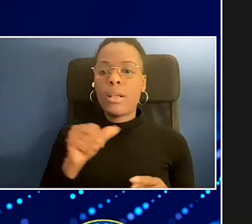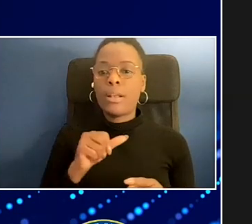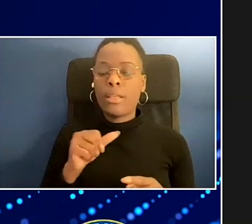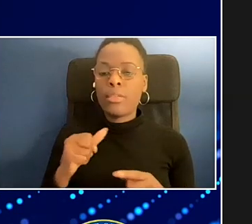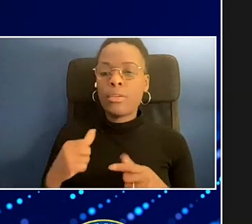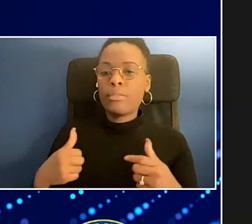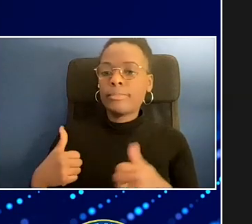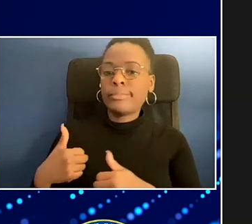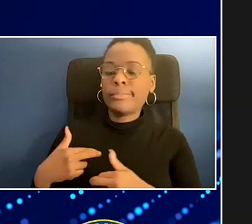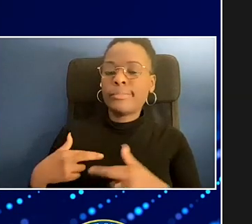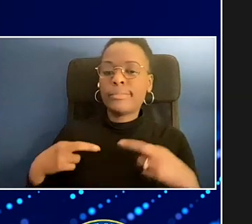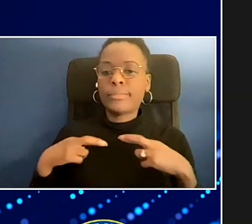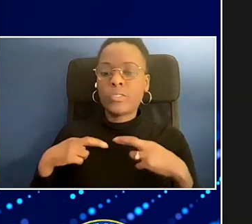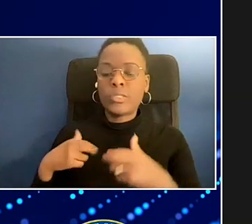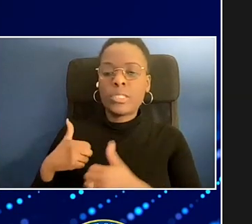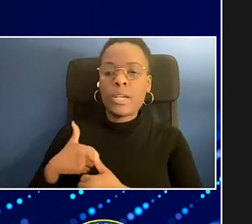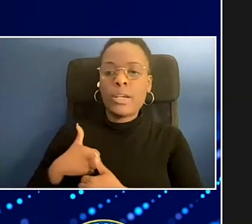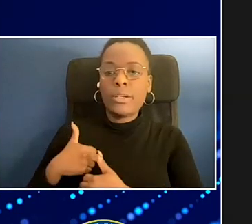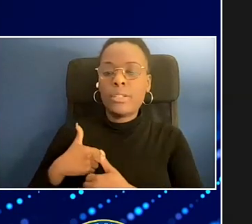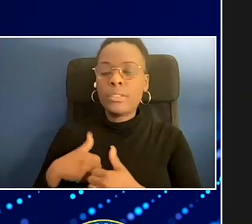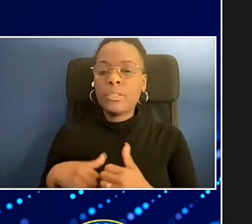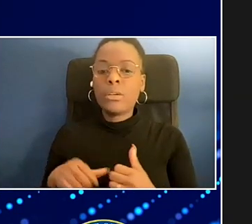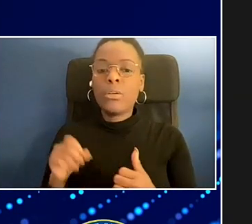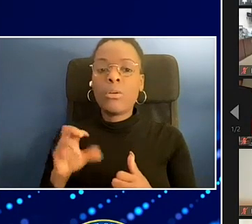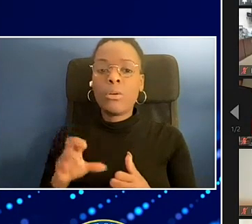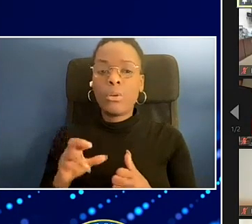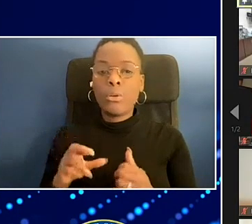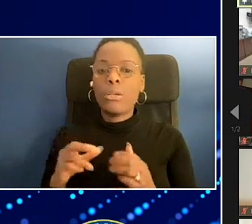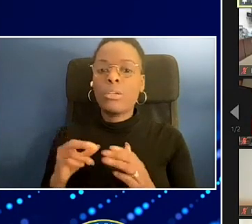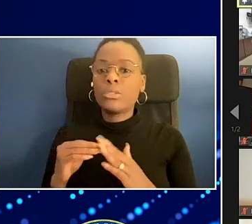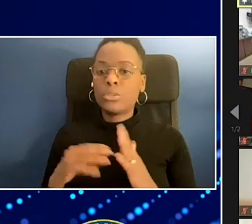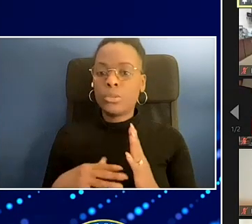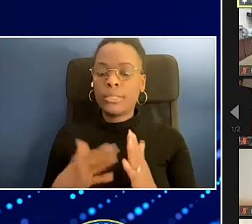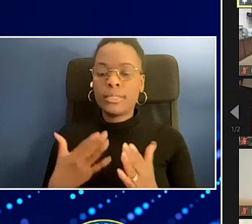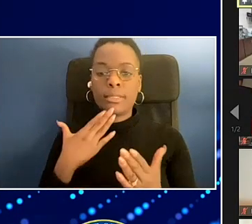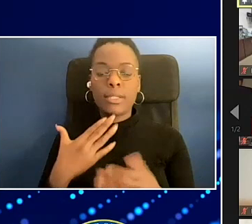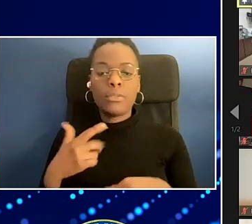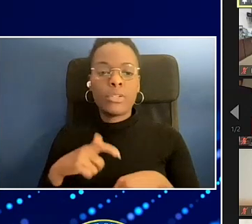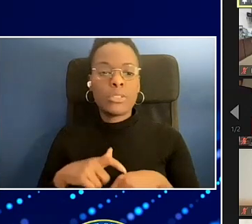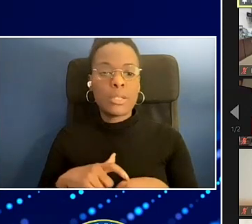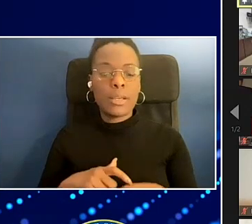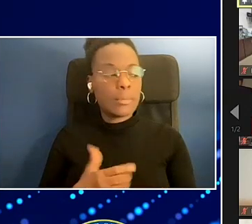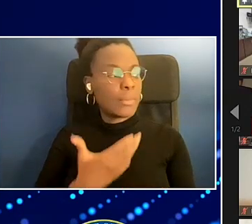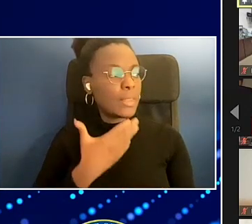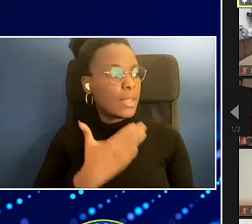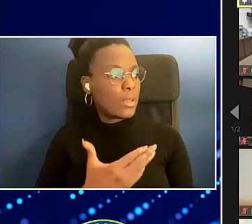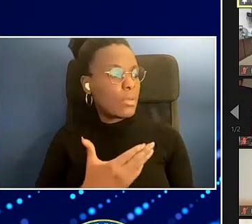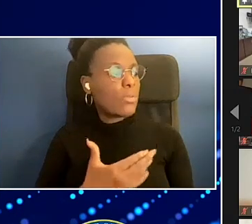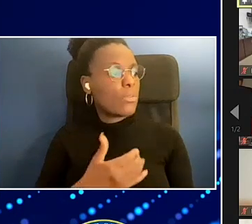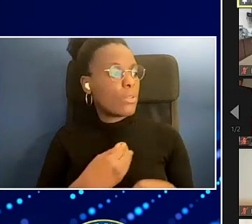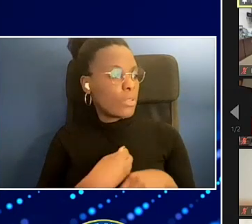Thank you for your time and listening to me. Of course. Thank you so much for your comment, Amanda, and have a great rest of your day.